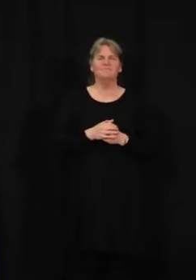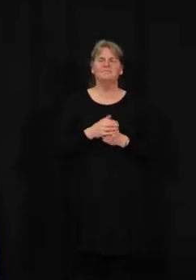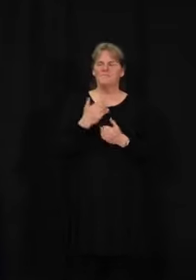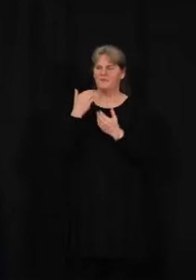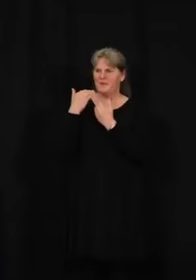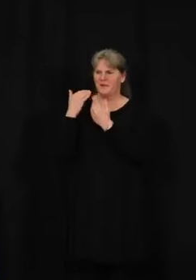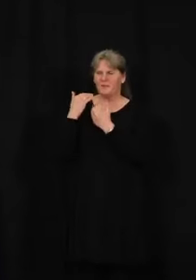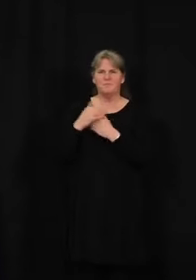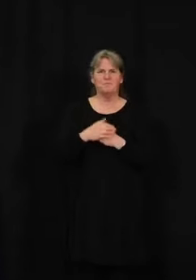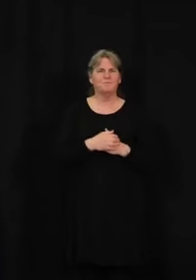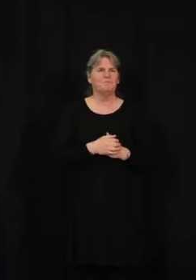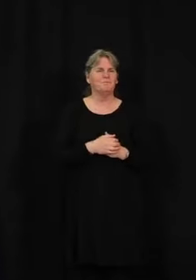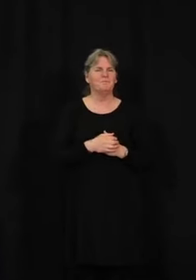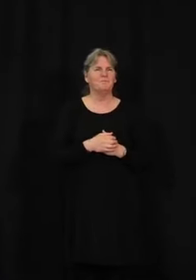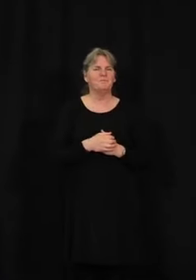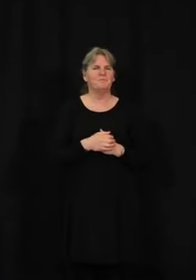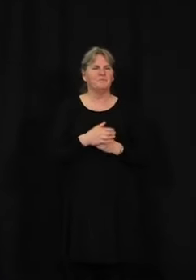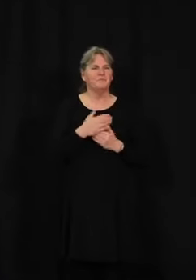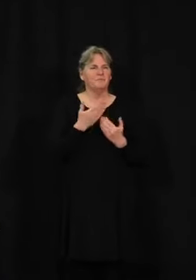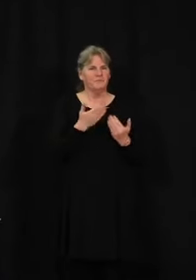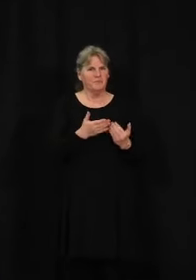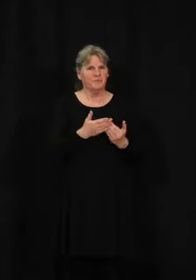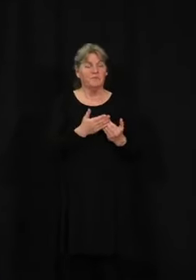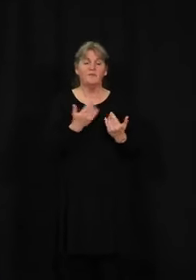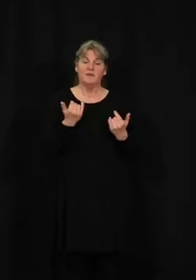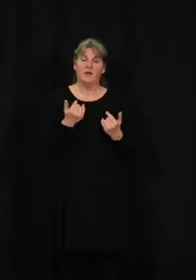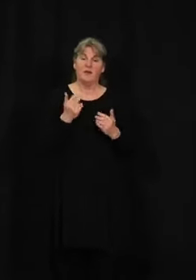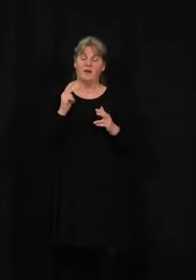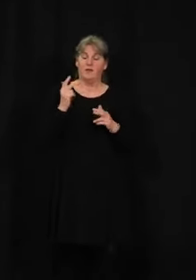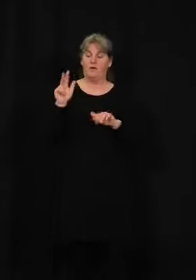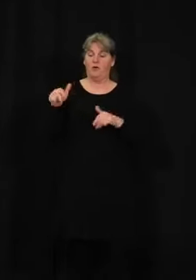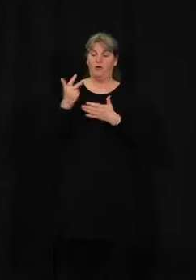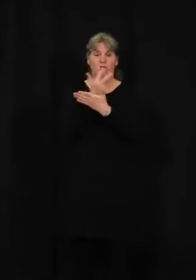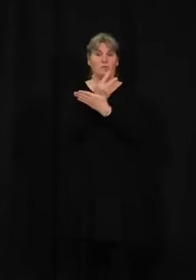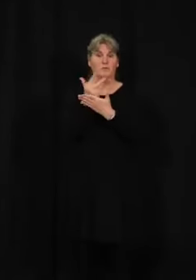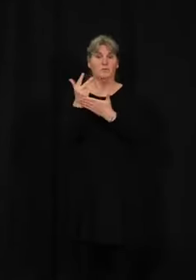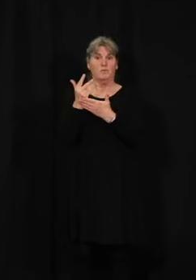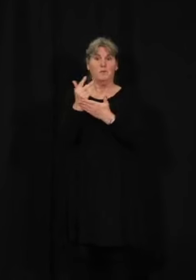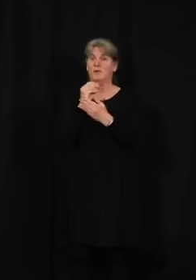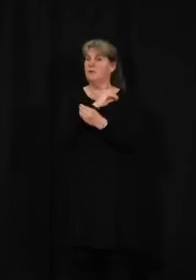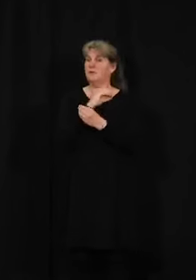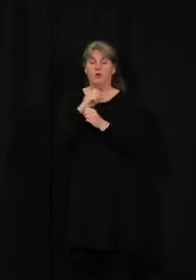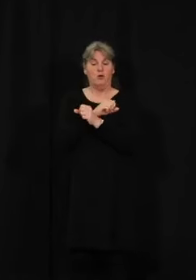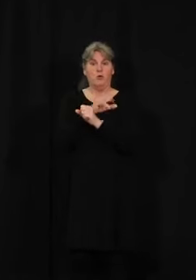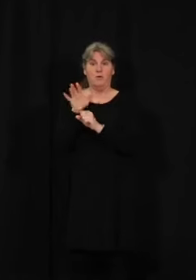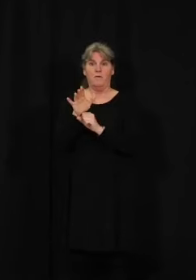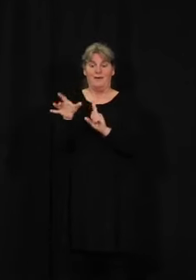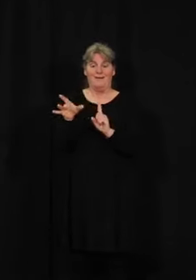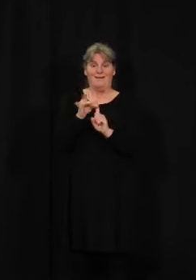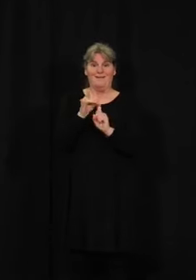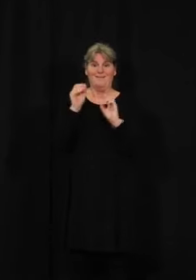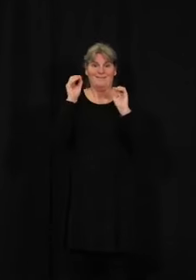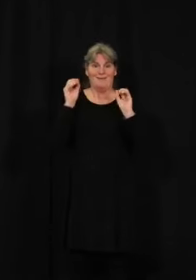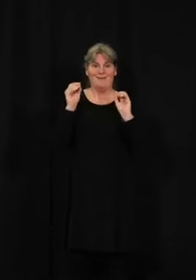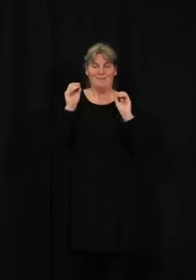Thank. You, premier. As we enter the third week with no cases of COVID-19, I'm sure